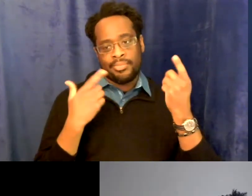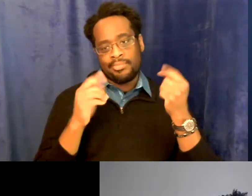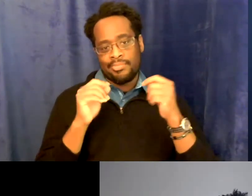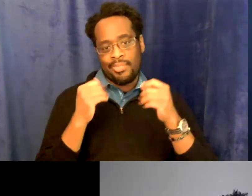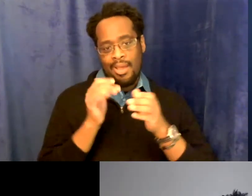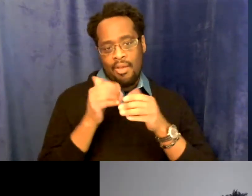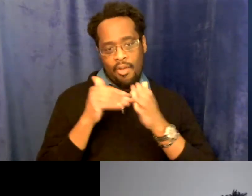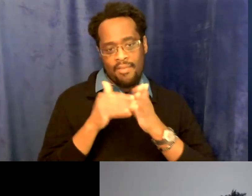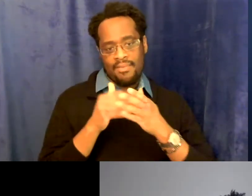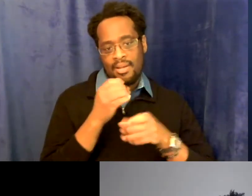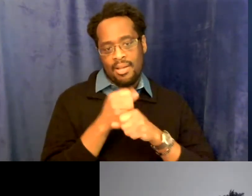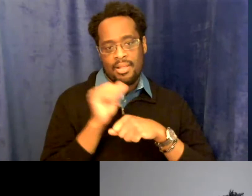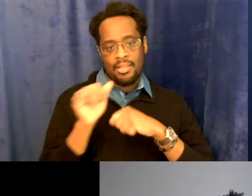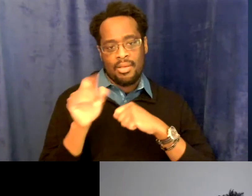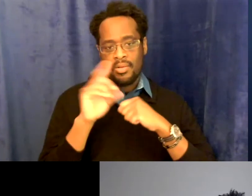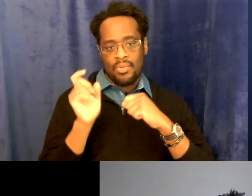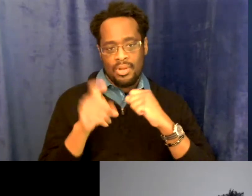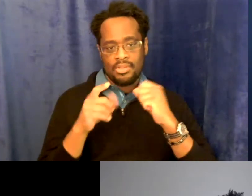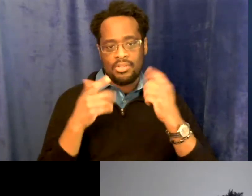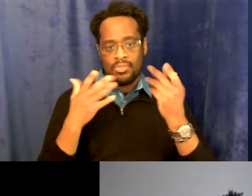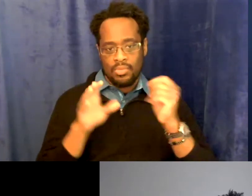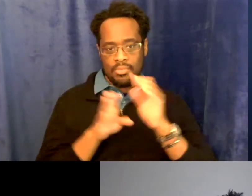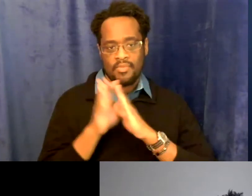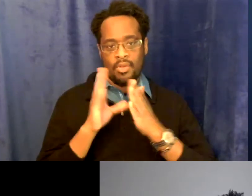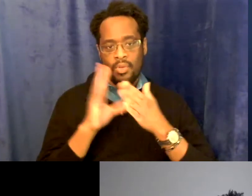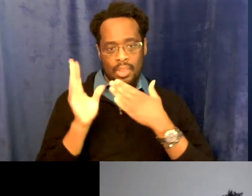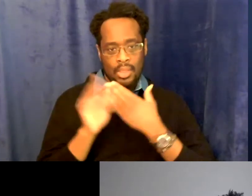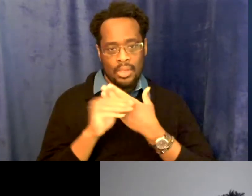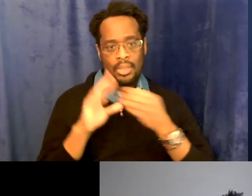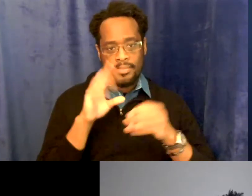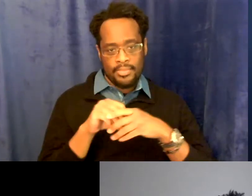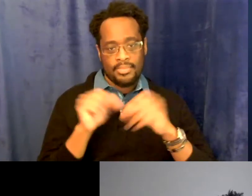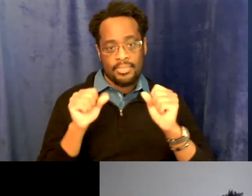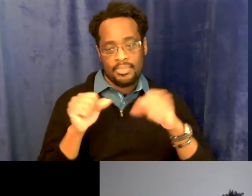yes i do agree that that is often the case and i often get that question to develop a curriculum